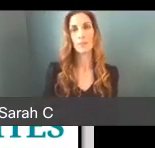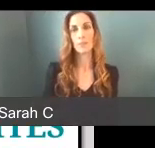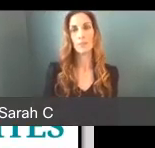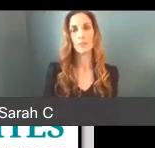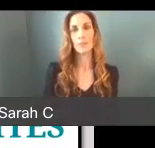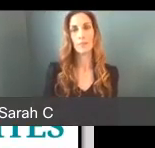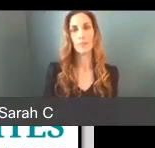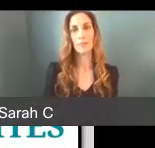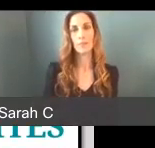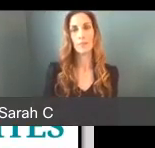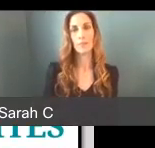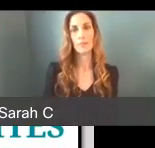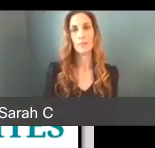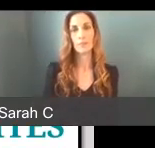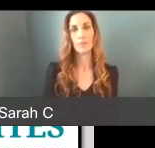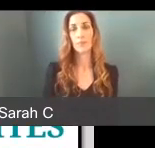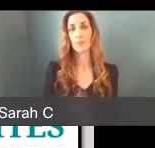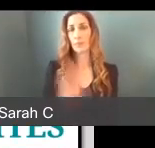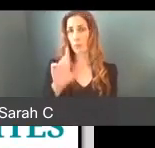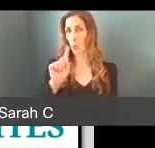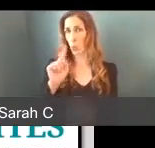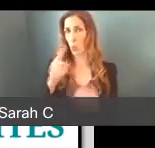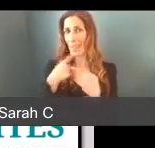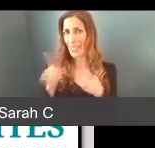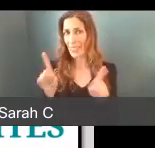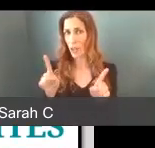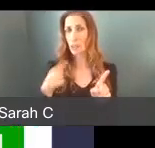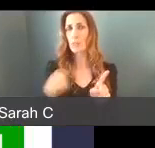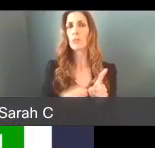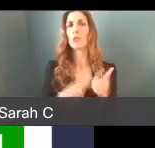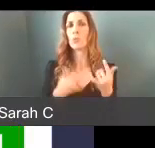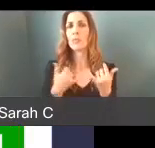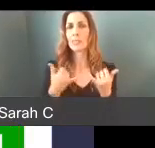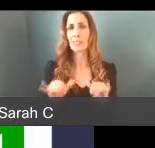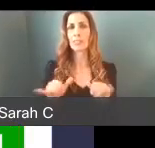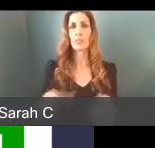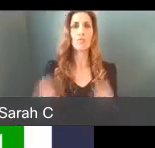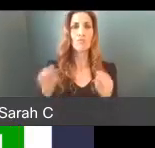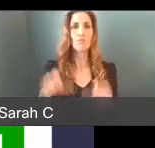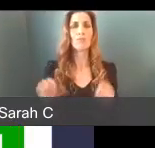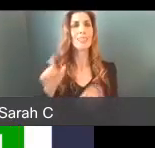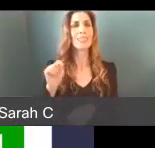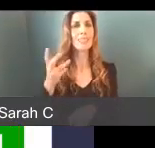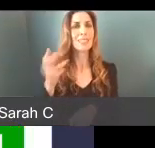One announcement for today. We do continue to hold vaccine town halls to provide our community with